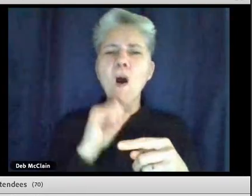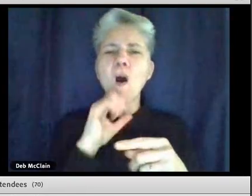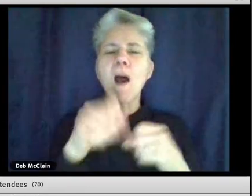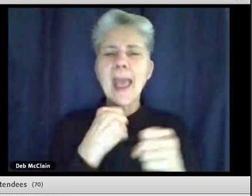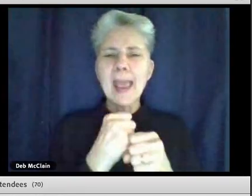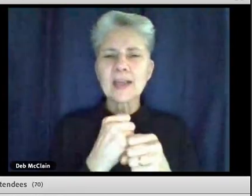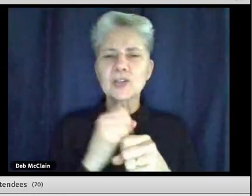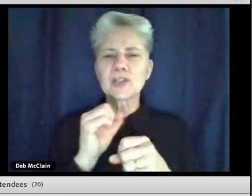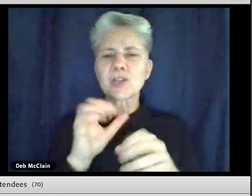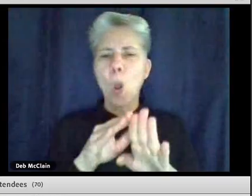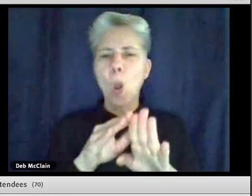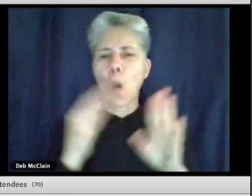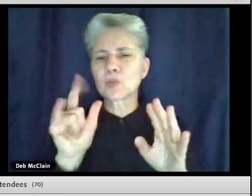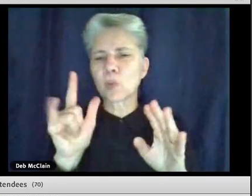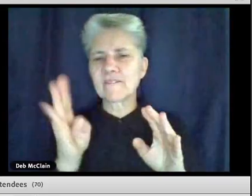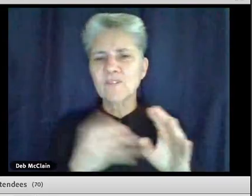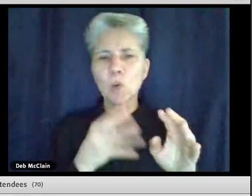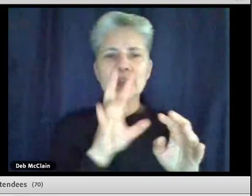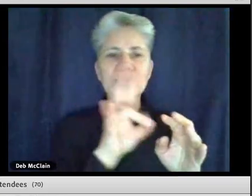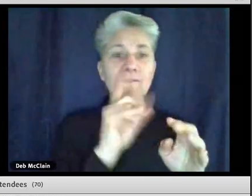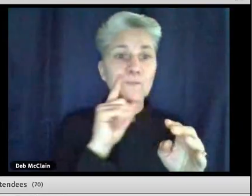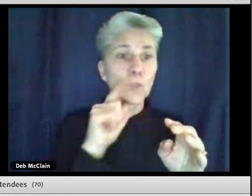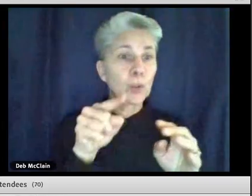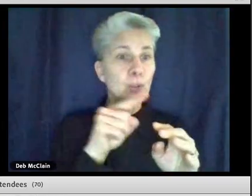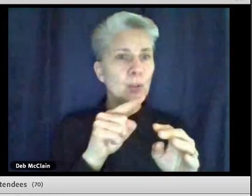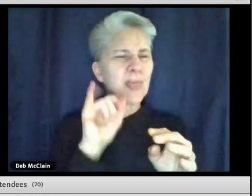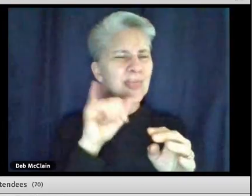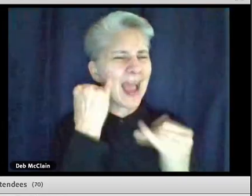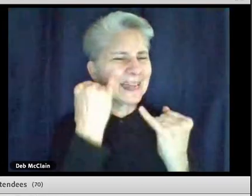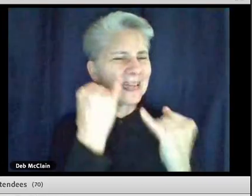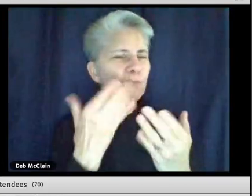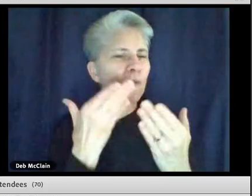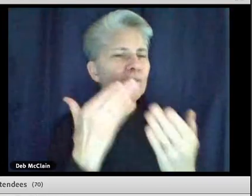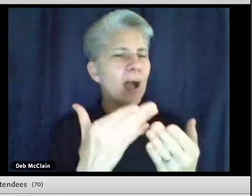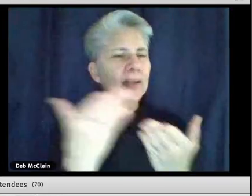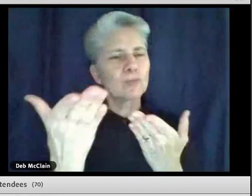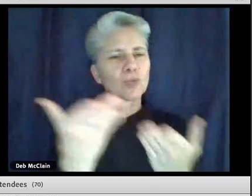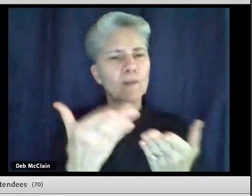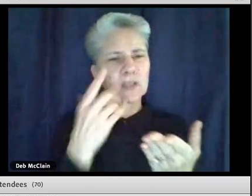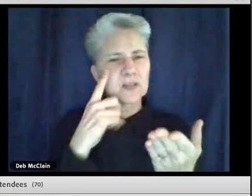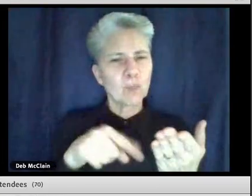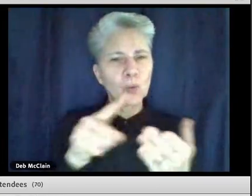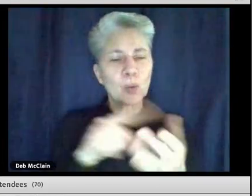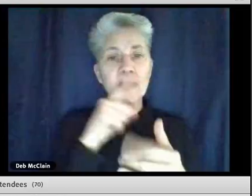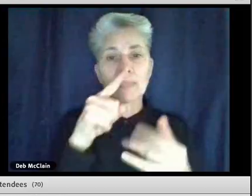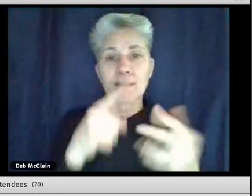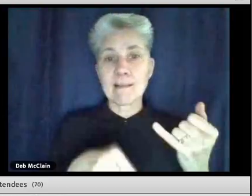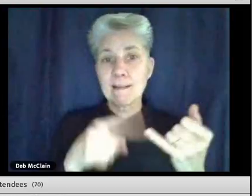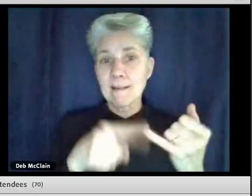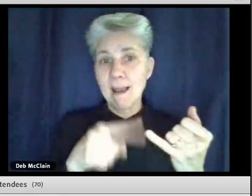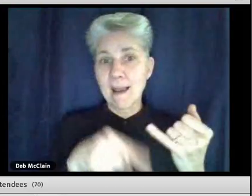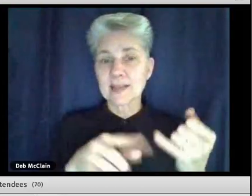"Open 24/7 for you," so, again, that idea of providing services, and then, lastly, I wanted to show